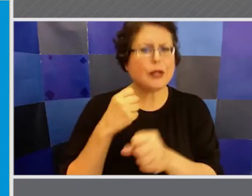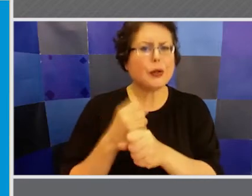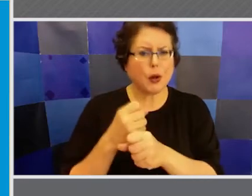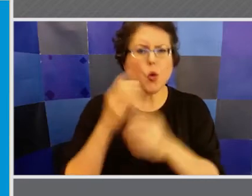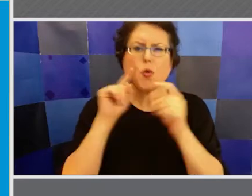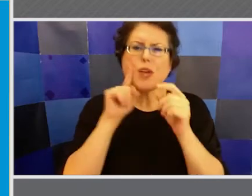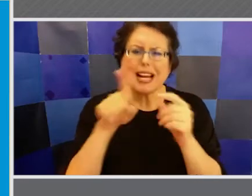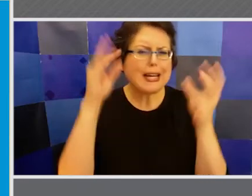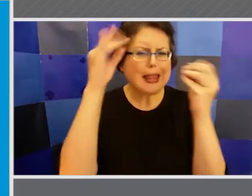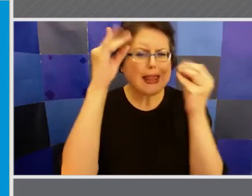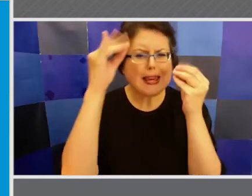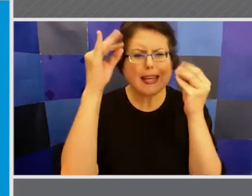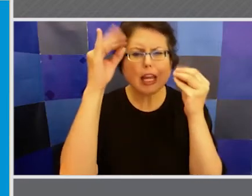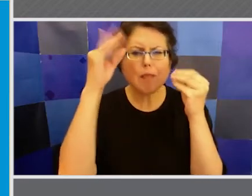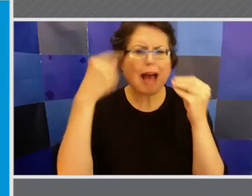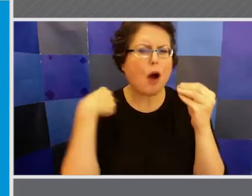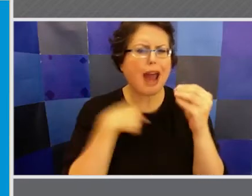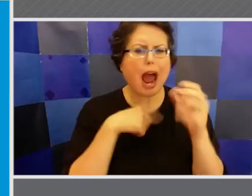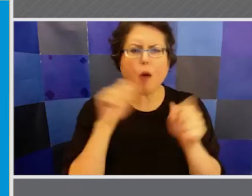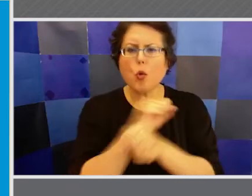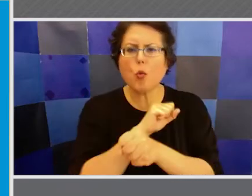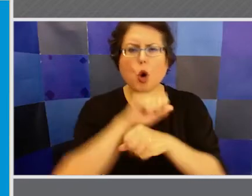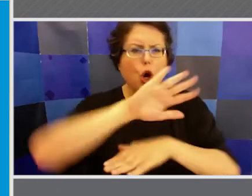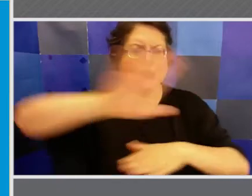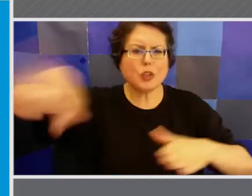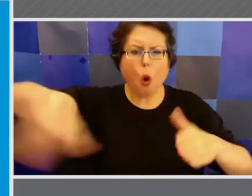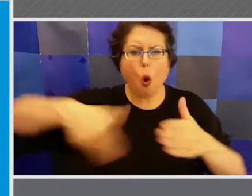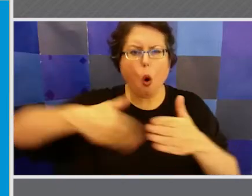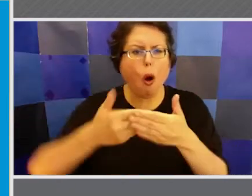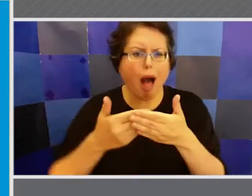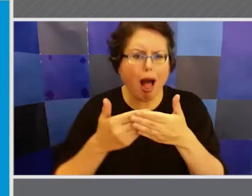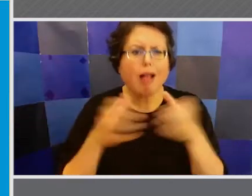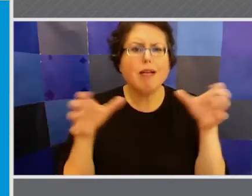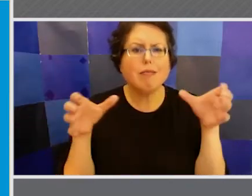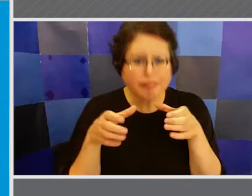of a holistic approach thinking about it could be termed a triple bottom